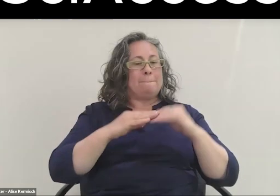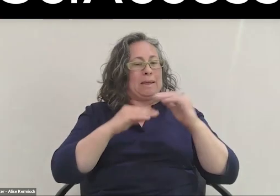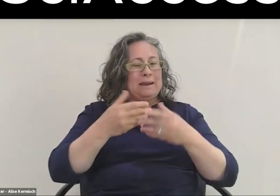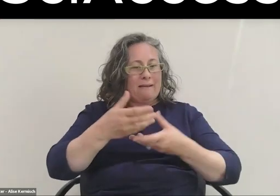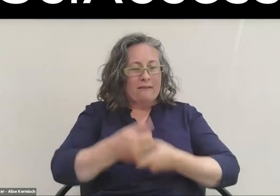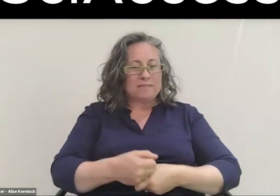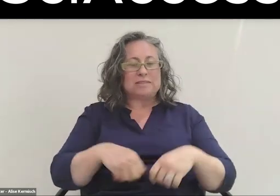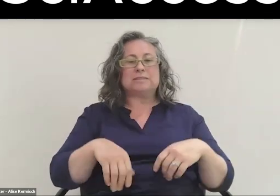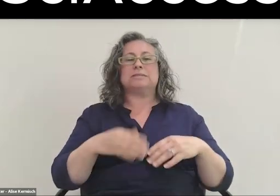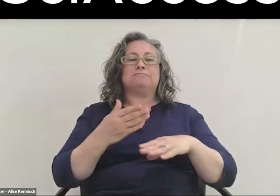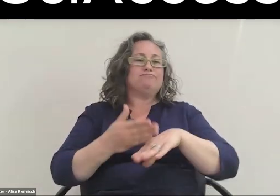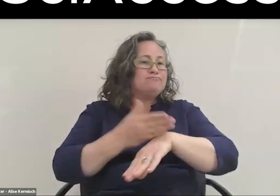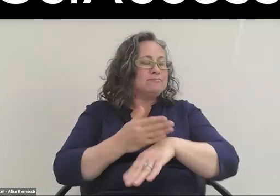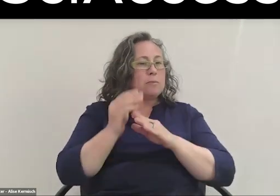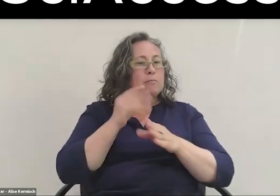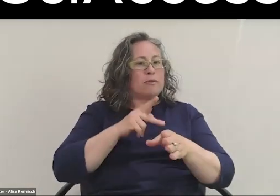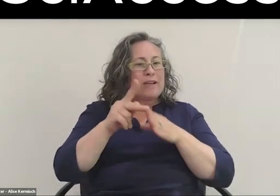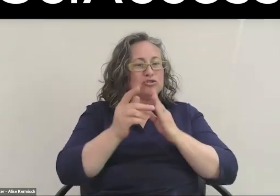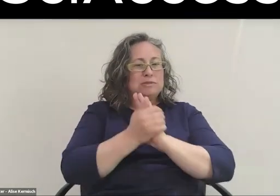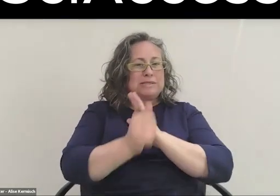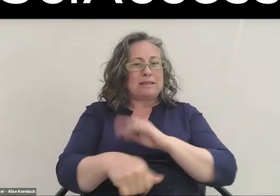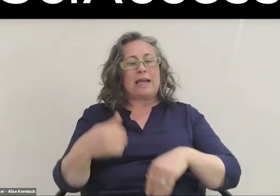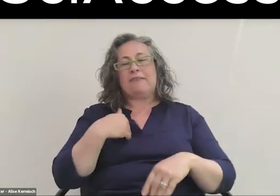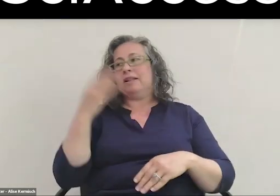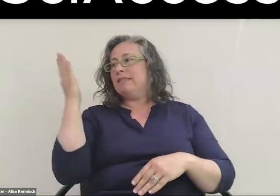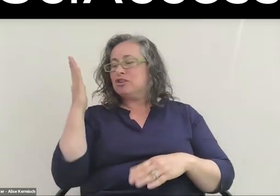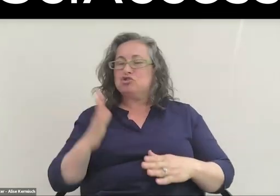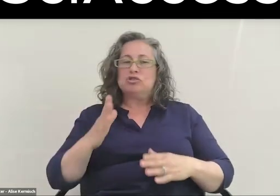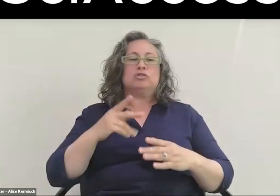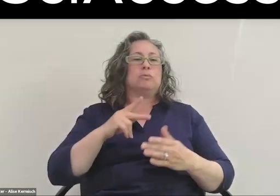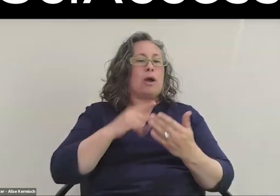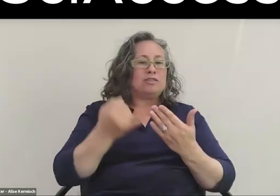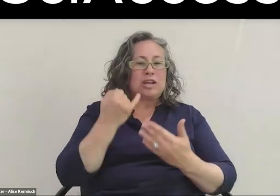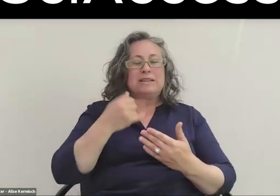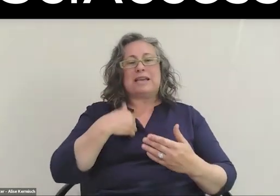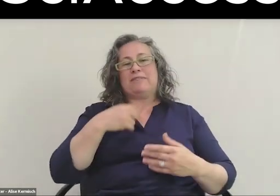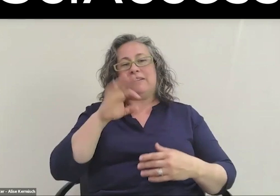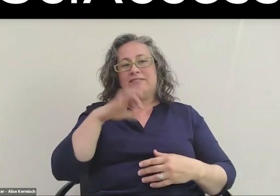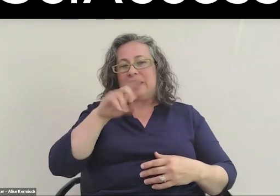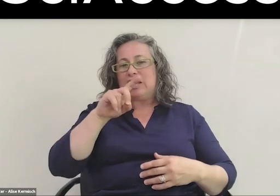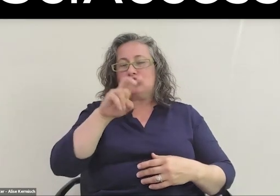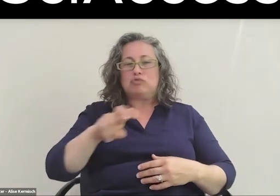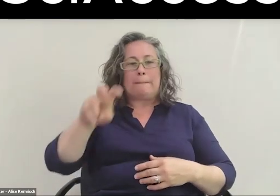enhancing professional skills. There's lectures, there's project, there's a field trip, there's a fair,